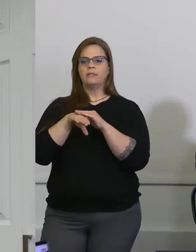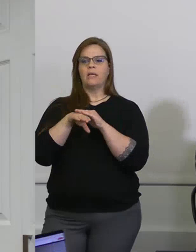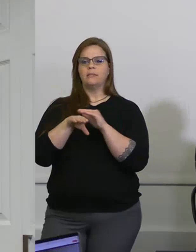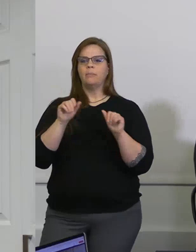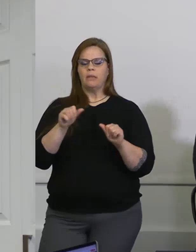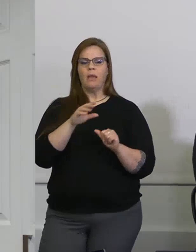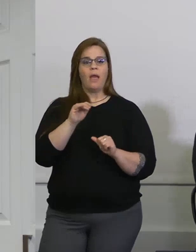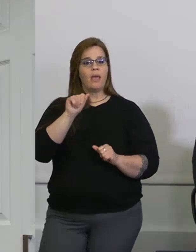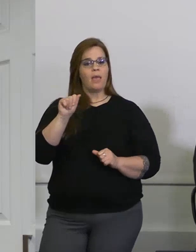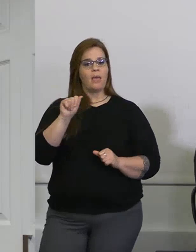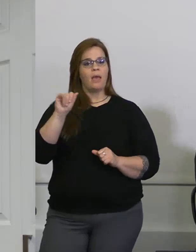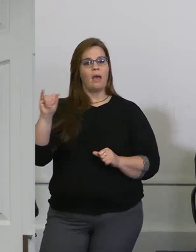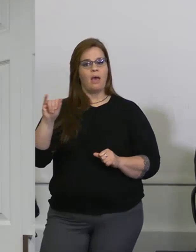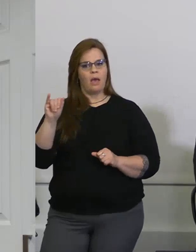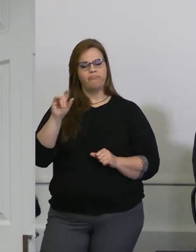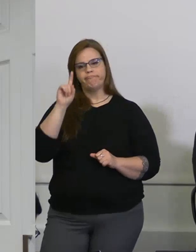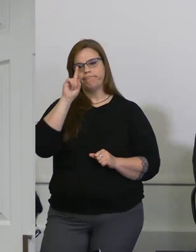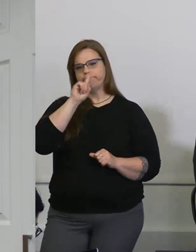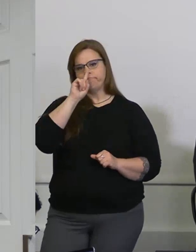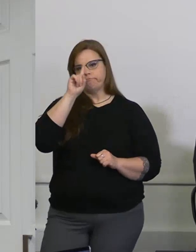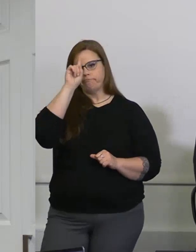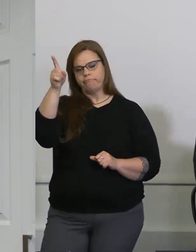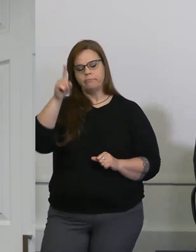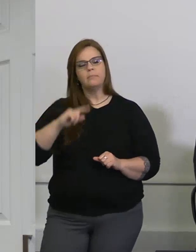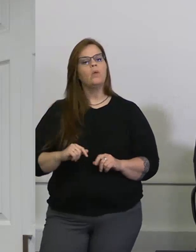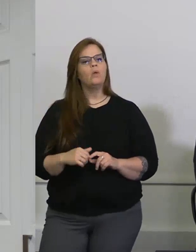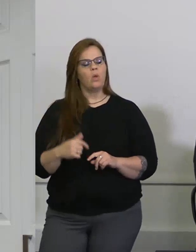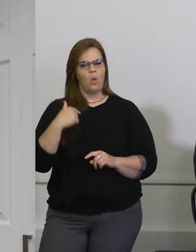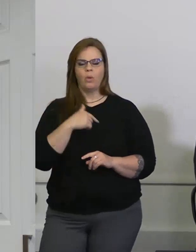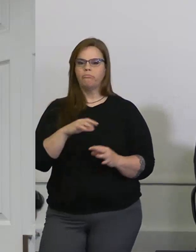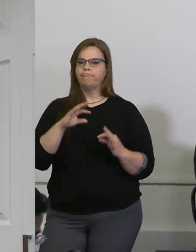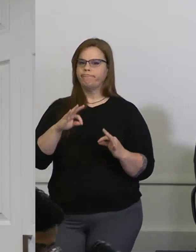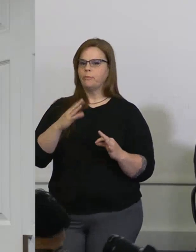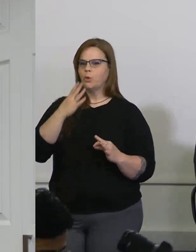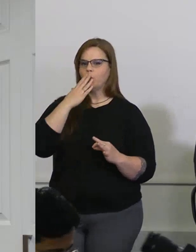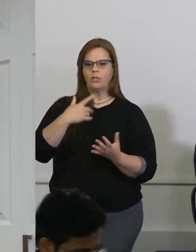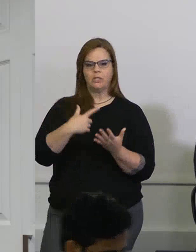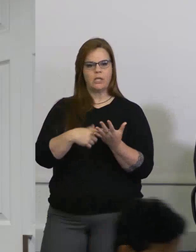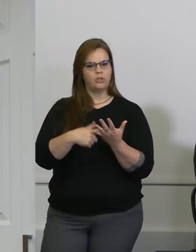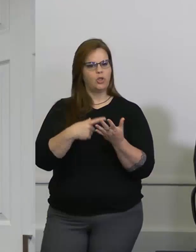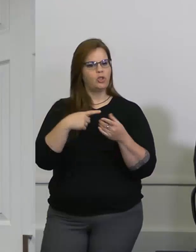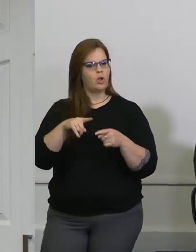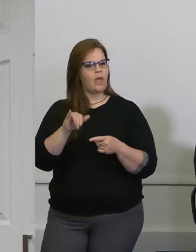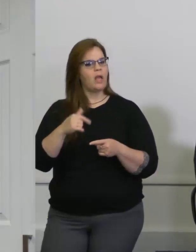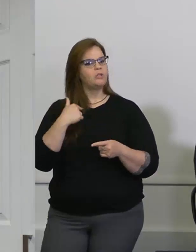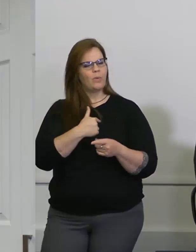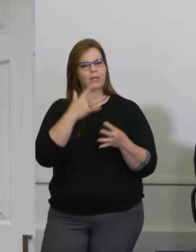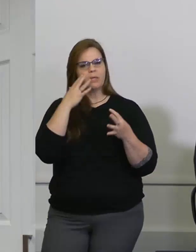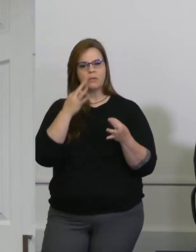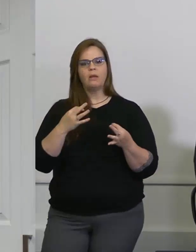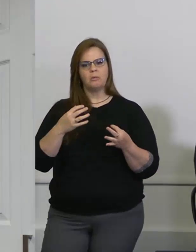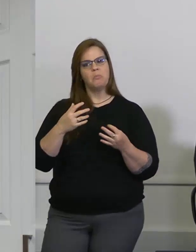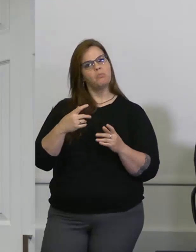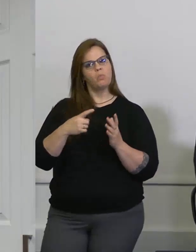We had an excellent discussion in that one and that's when we decided we'll just do one every quarter going forward.